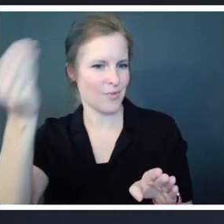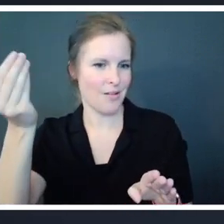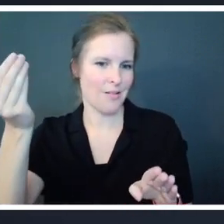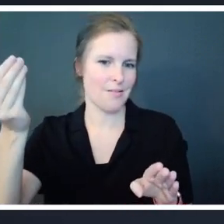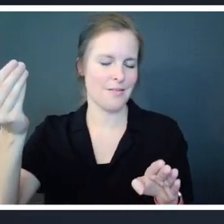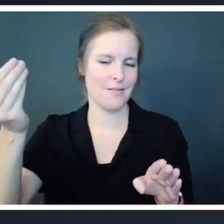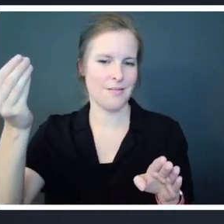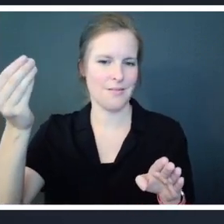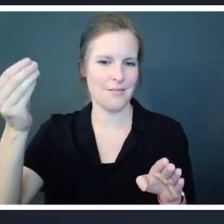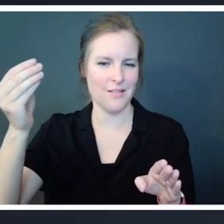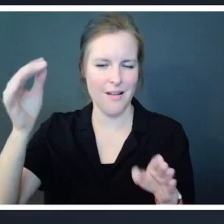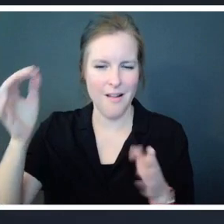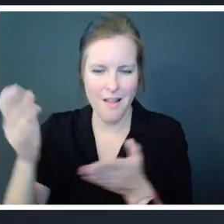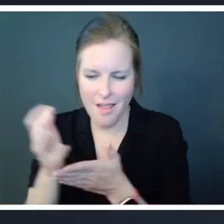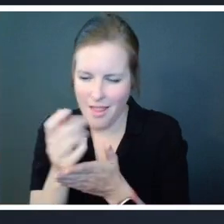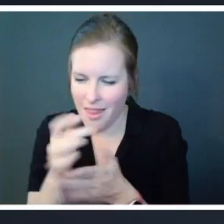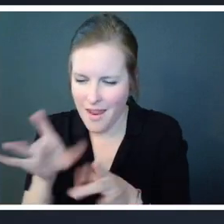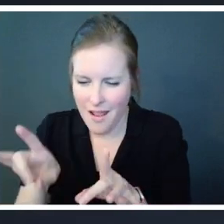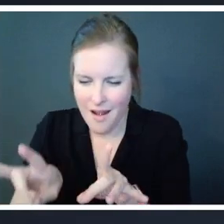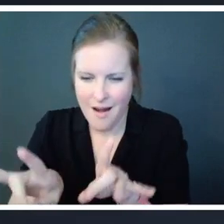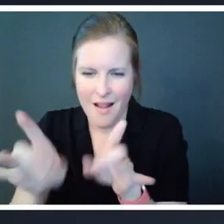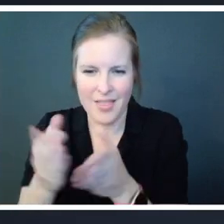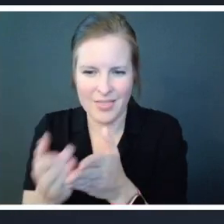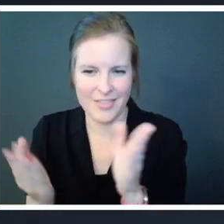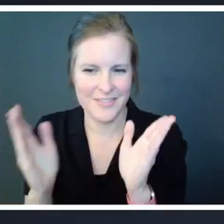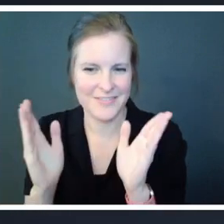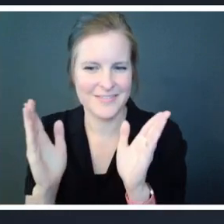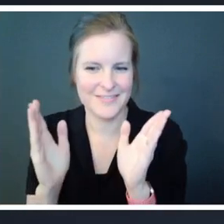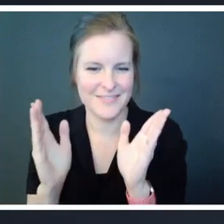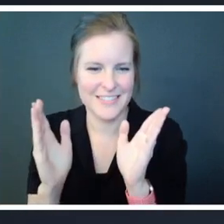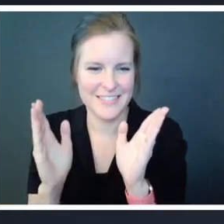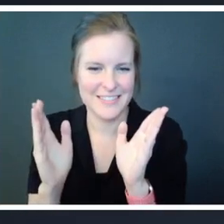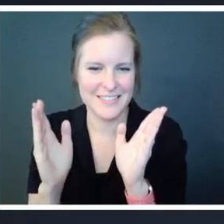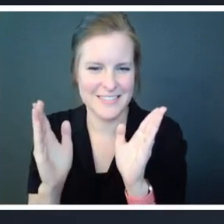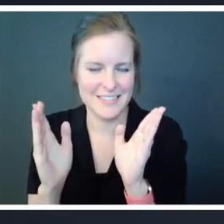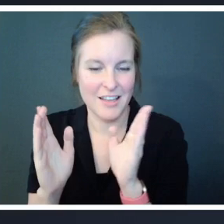things like that. Suddenly, the child -- without further prompting -- really did take on that